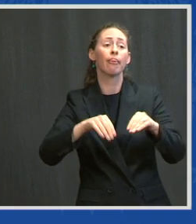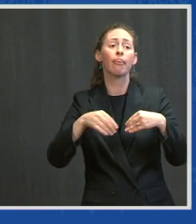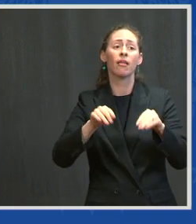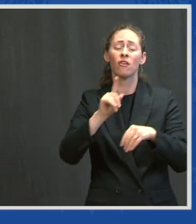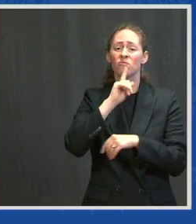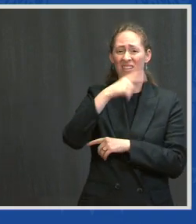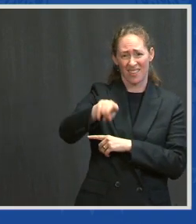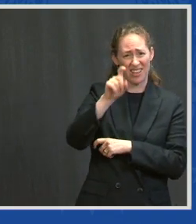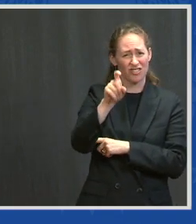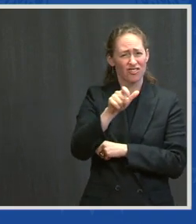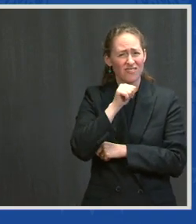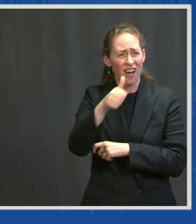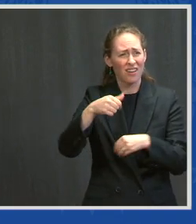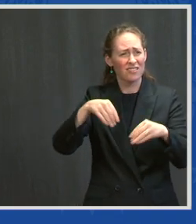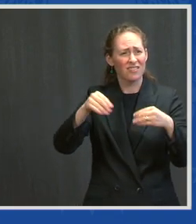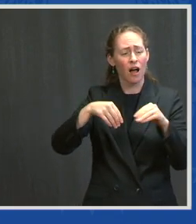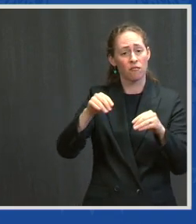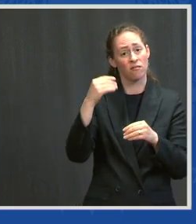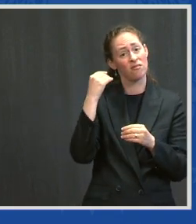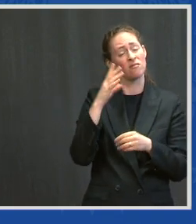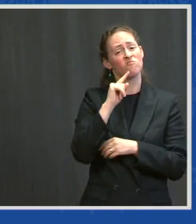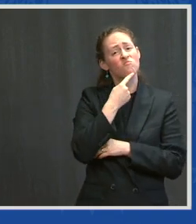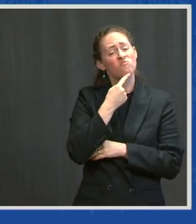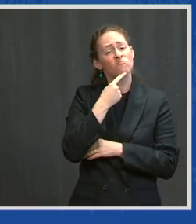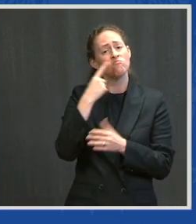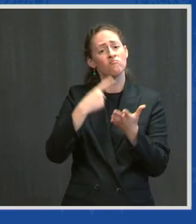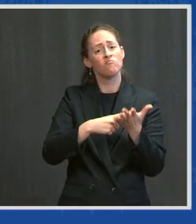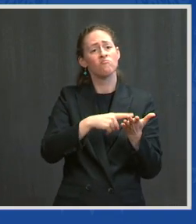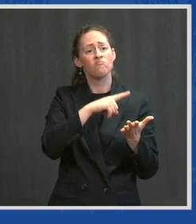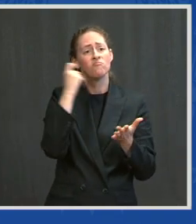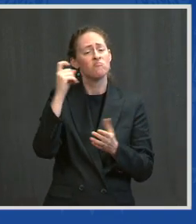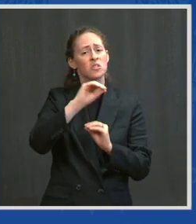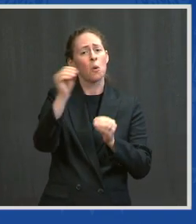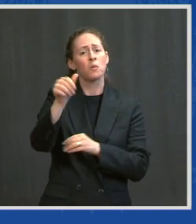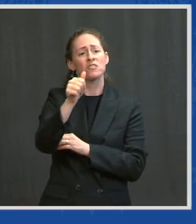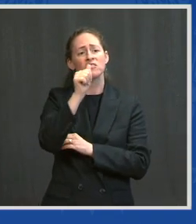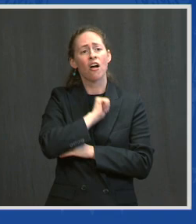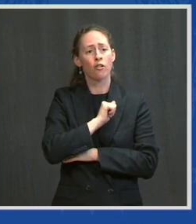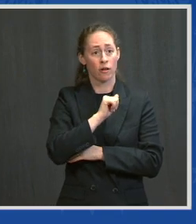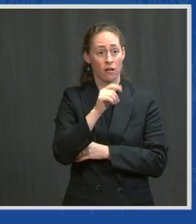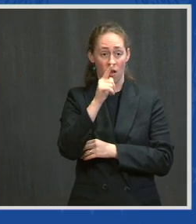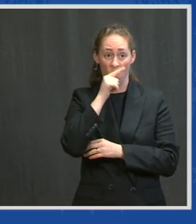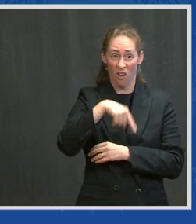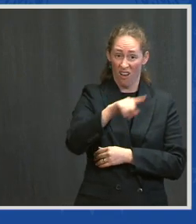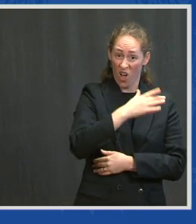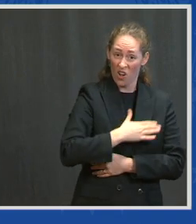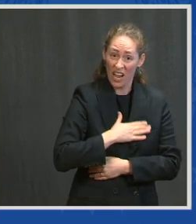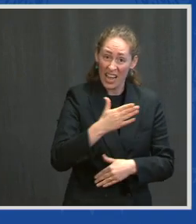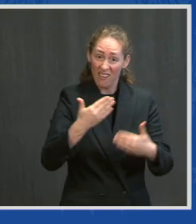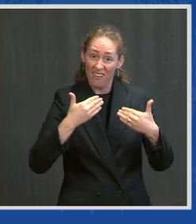If you willfully sell a gun to someone who is prohibited from possessing it, if you willfully fail to run a background check,